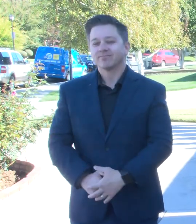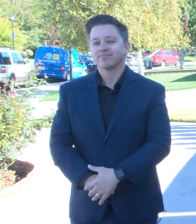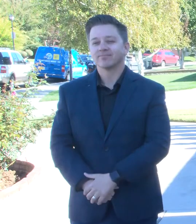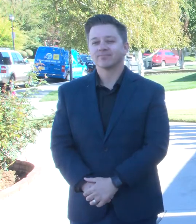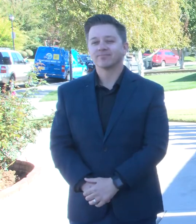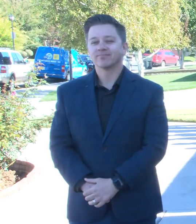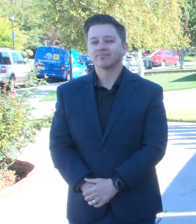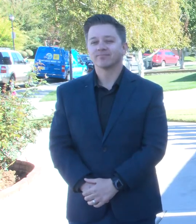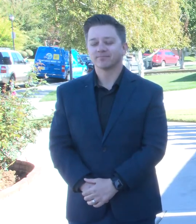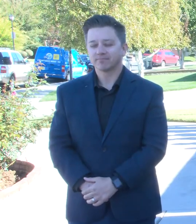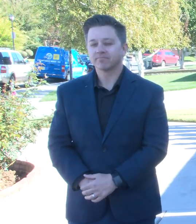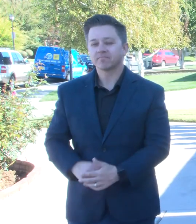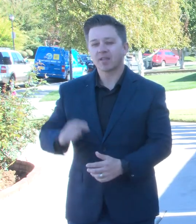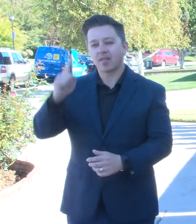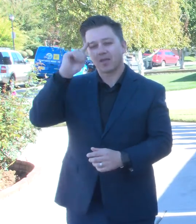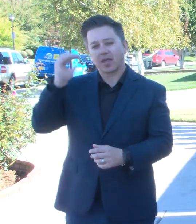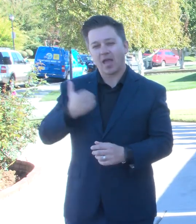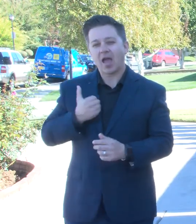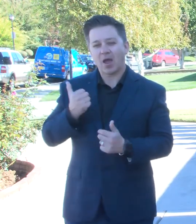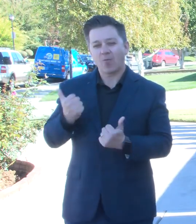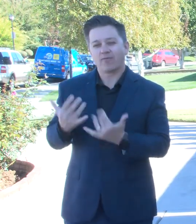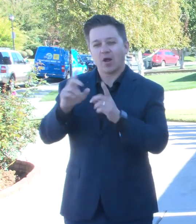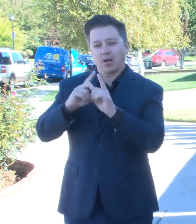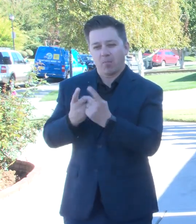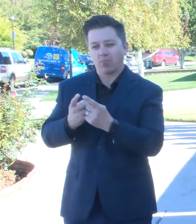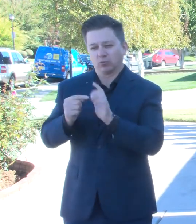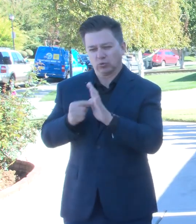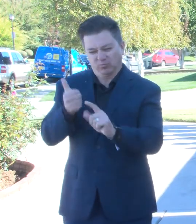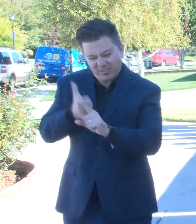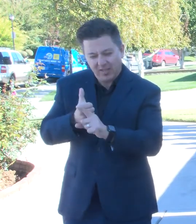i think our fire department has shown time and time again their community members their first